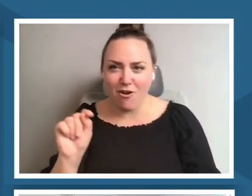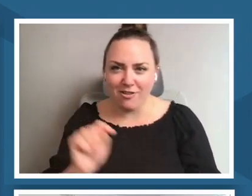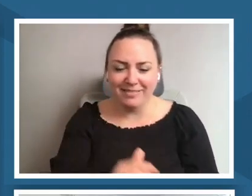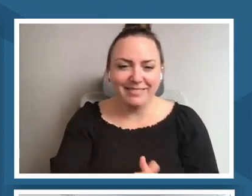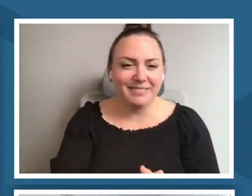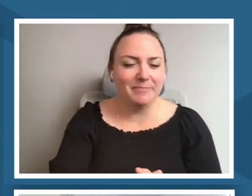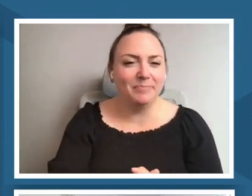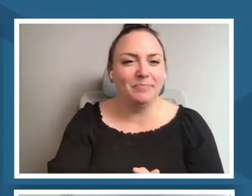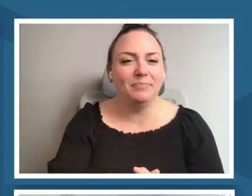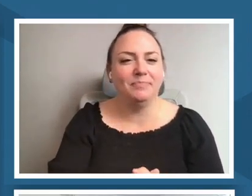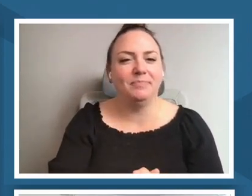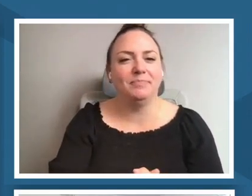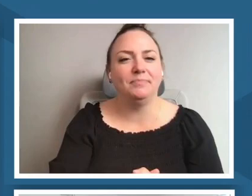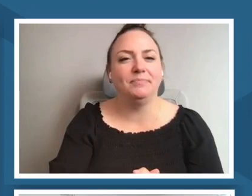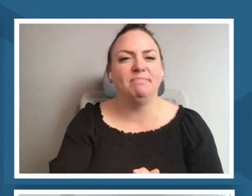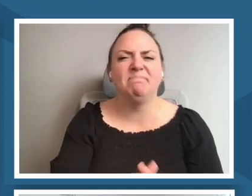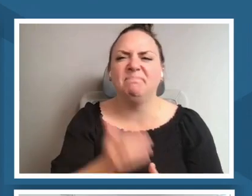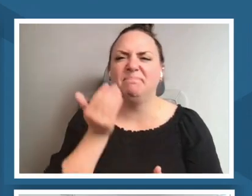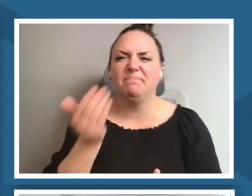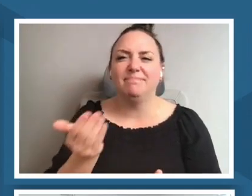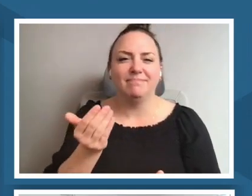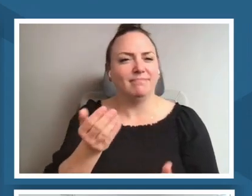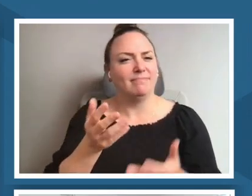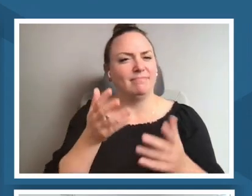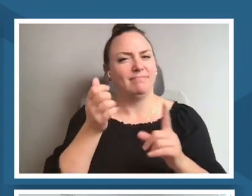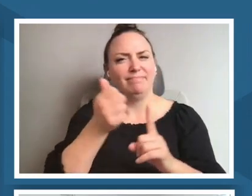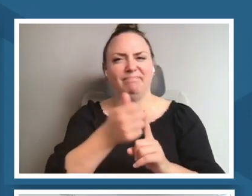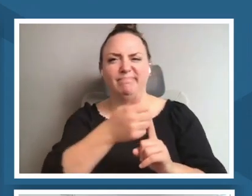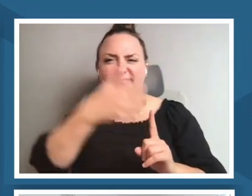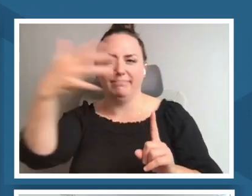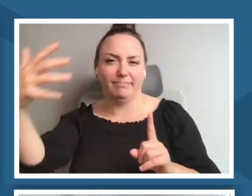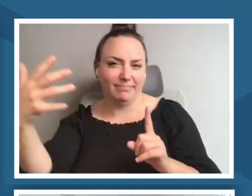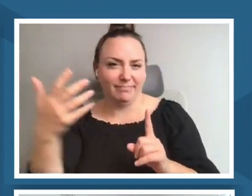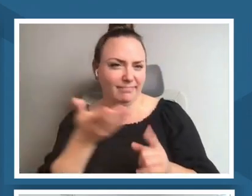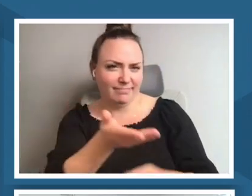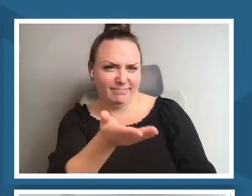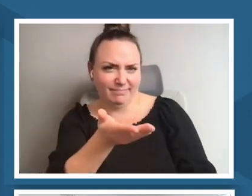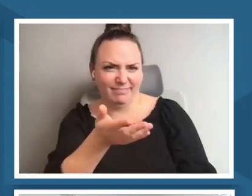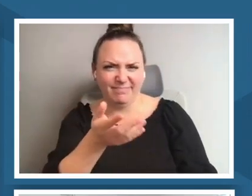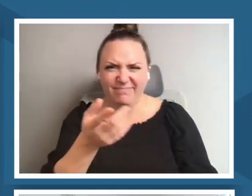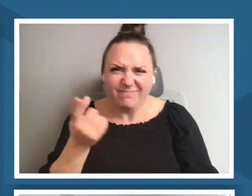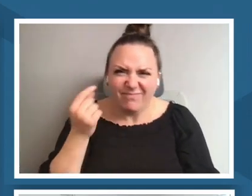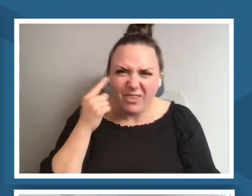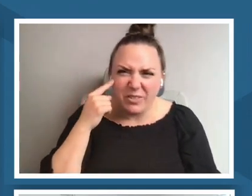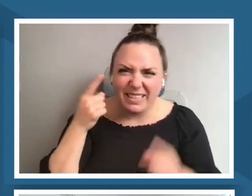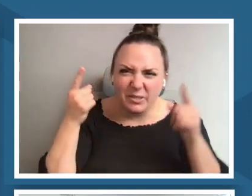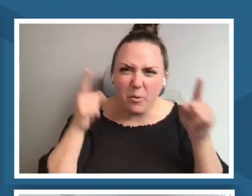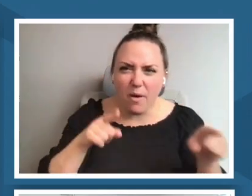so go ahead and elaborate on that a little bit